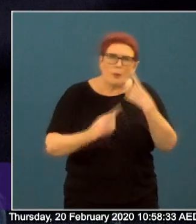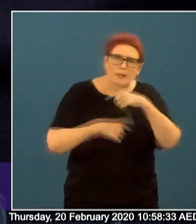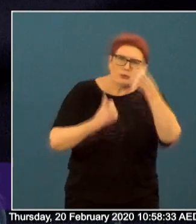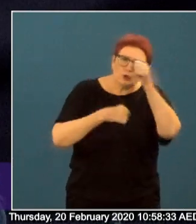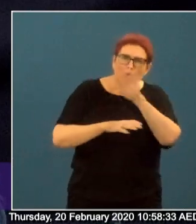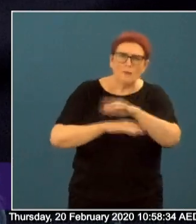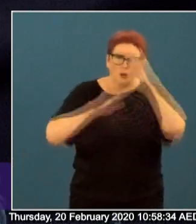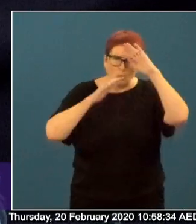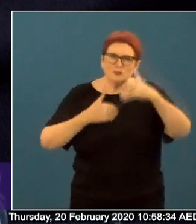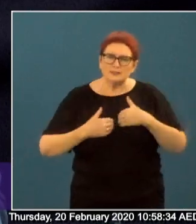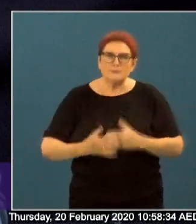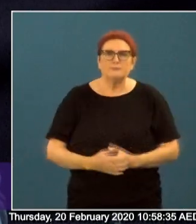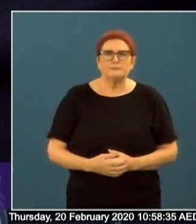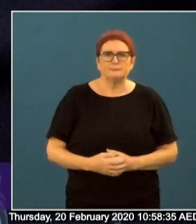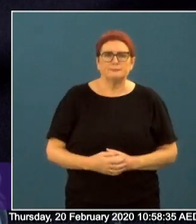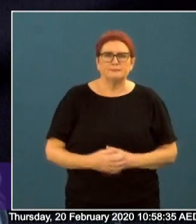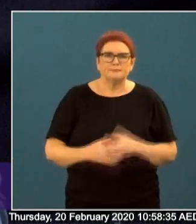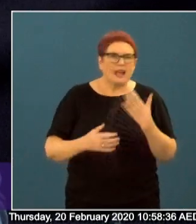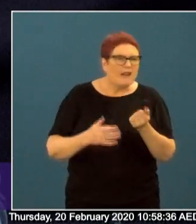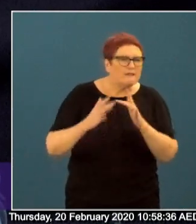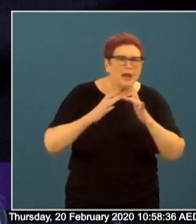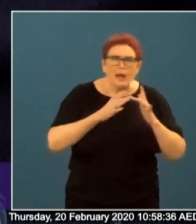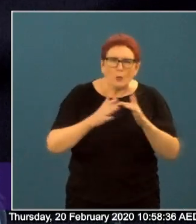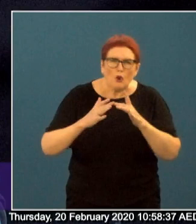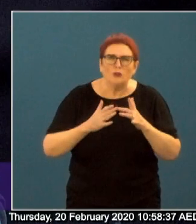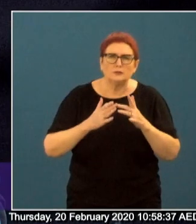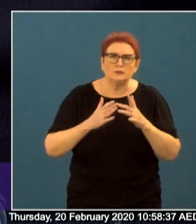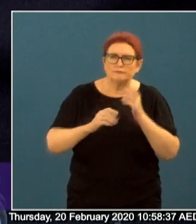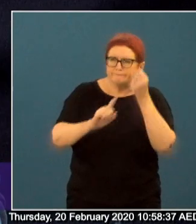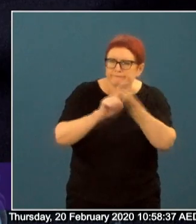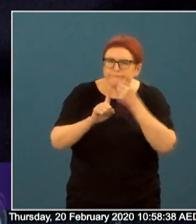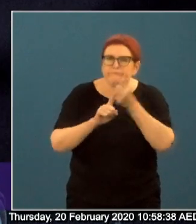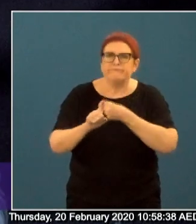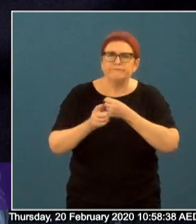with advocacy through autism support networks. And this has, I think, meant many more parents